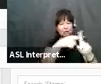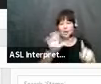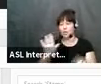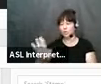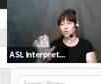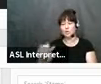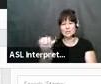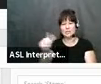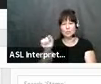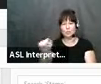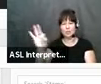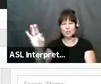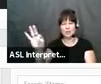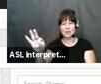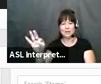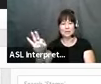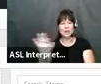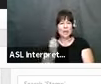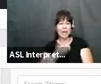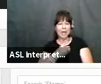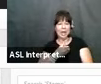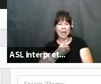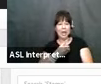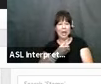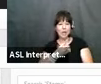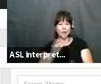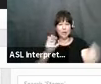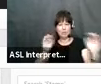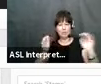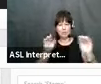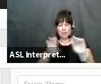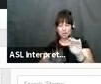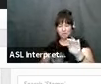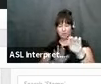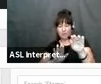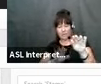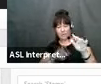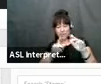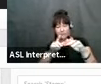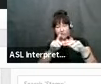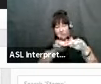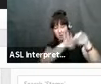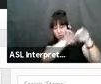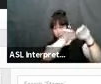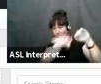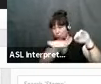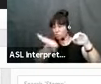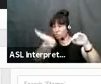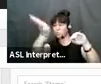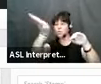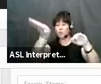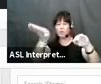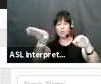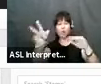And our epi curves, in other words, the cases over time look very similar, as you can see in these graphs.